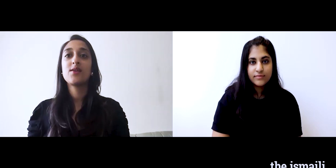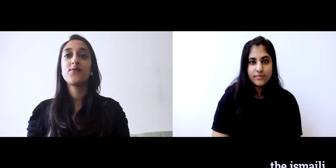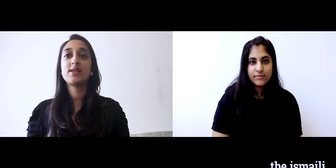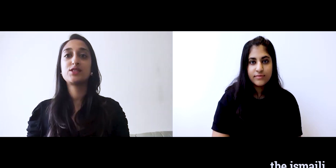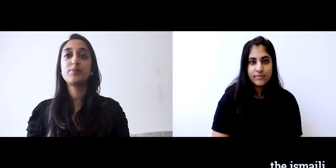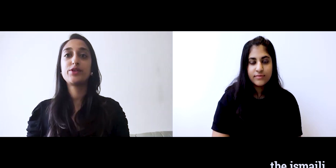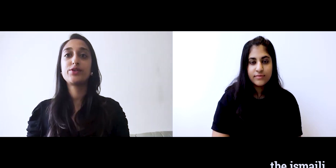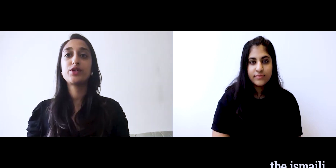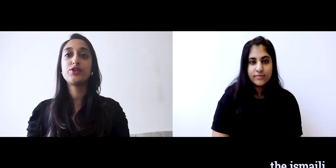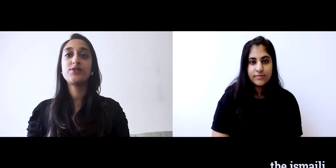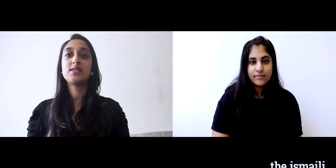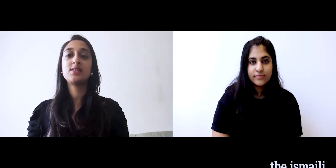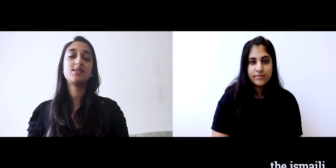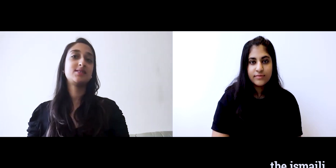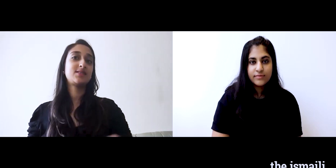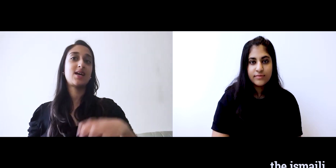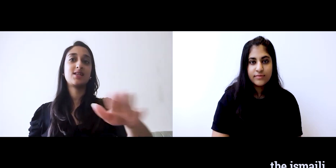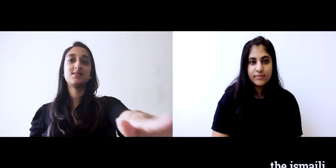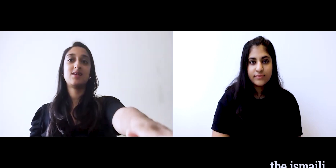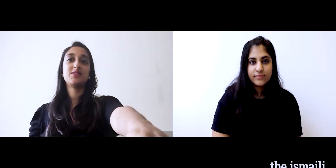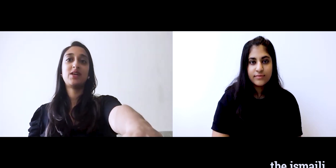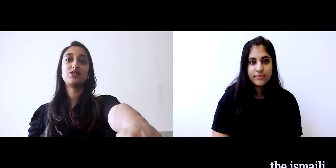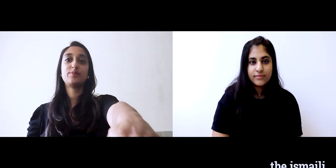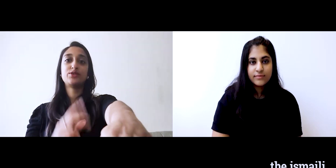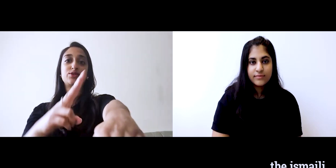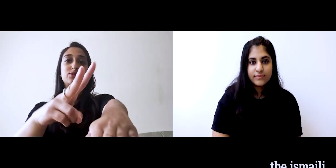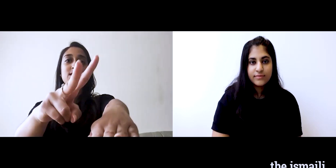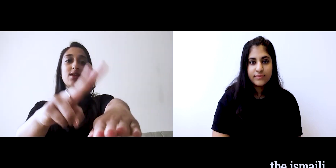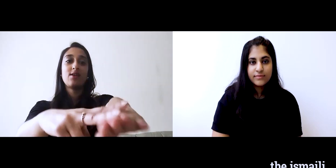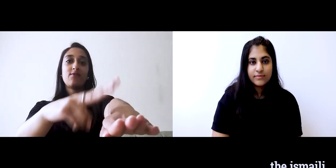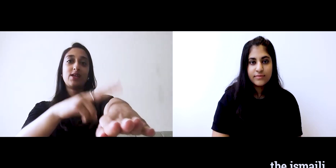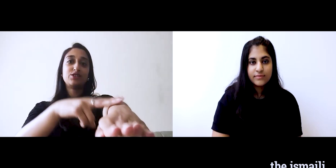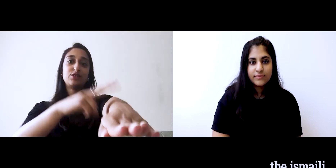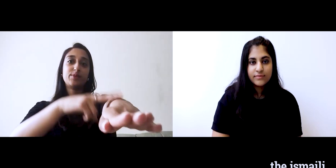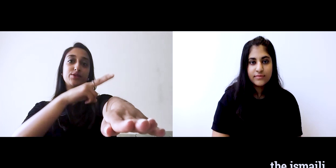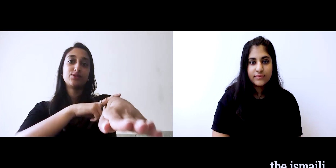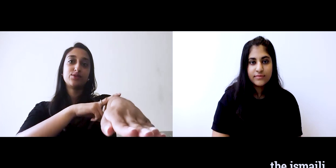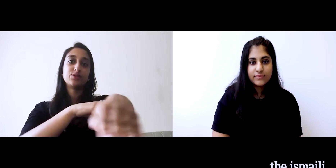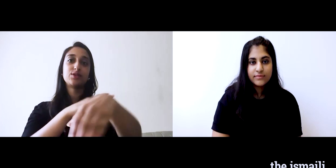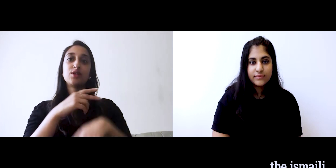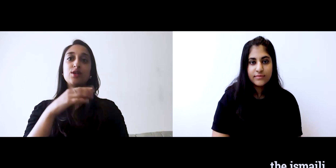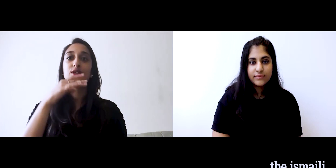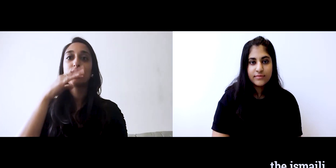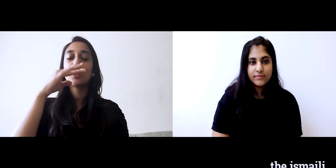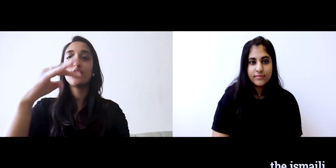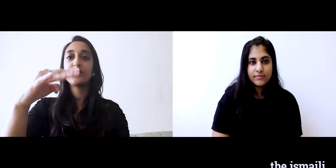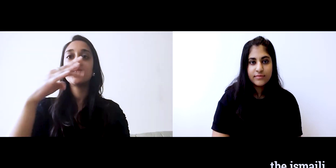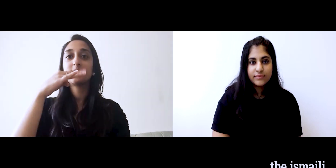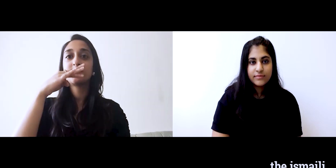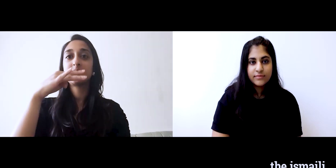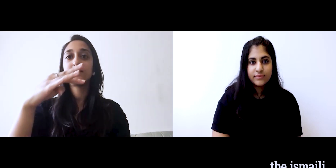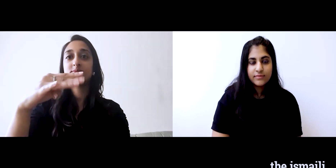Vegetable curry, exactly same Vegetable, vegetable, curry